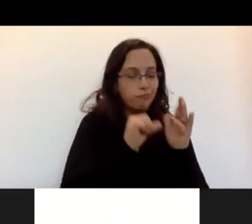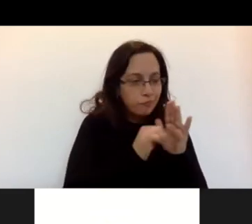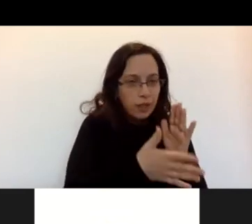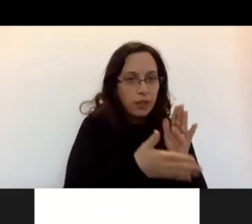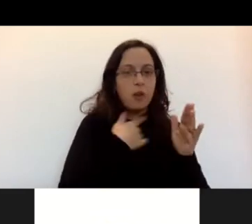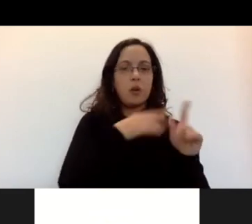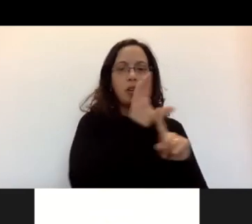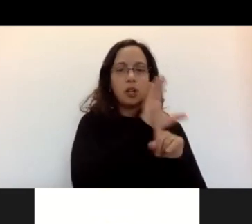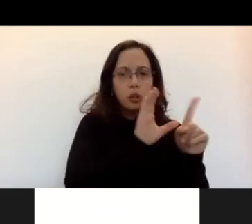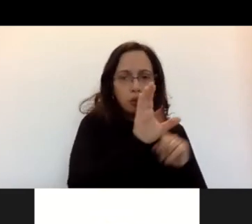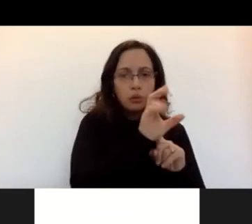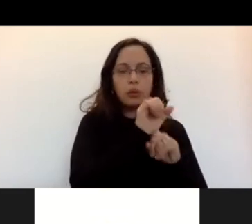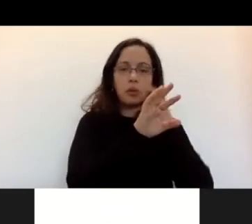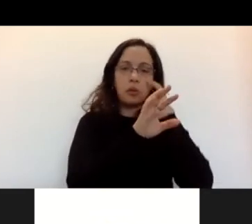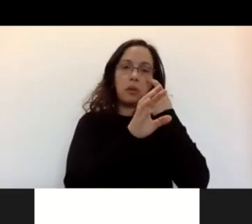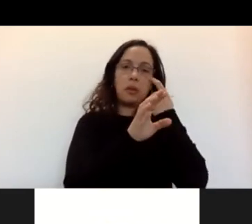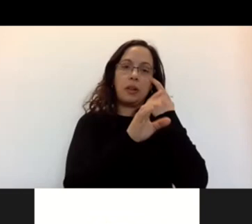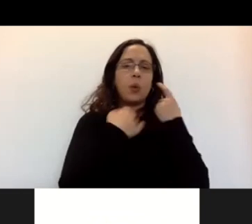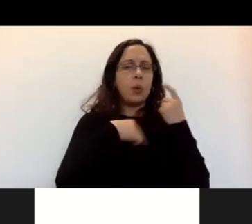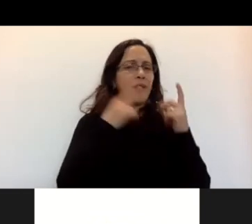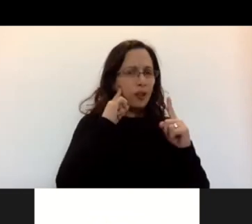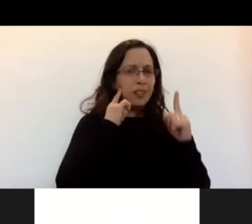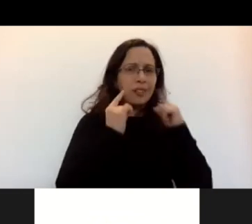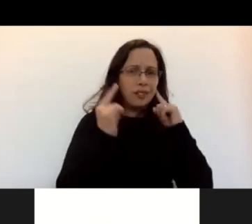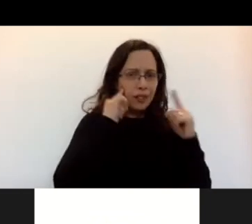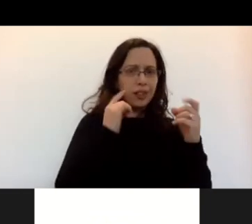especially in kind of popular venues over the past 20 years